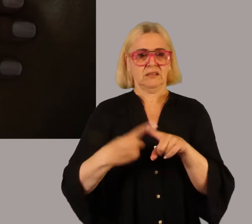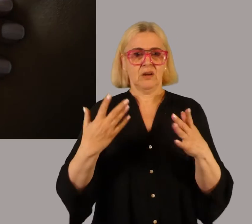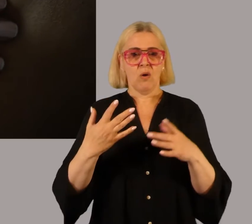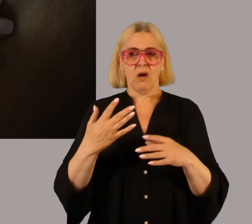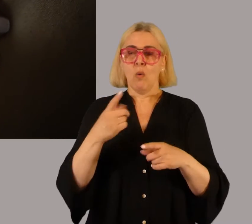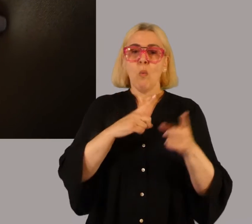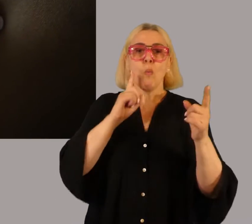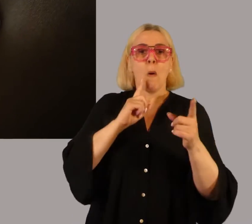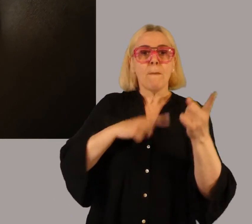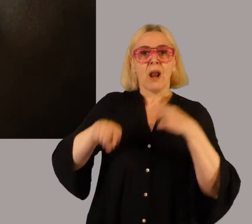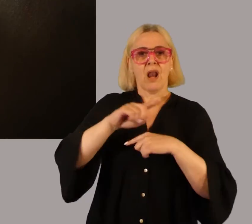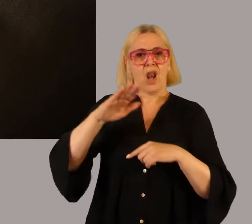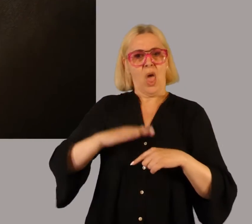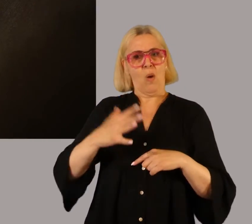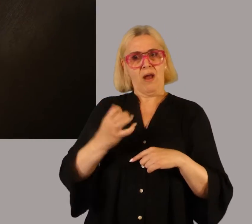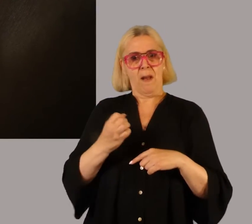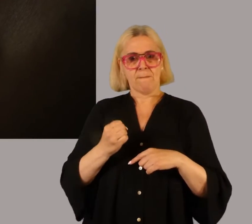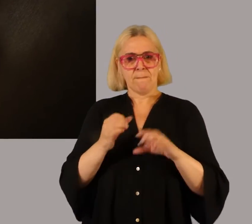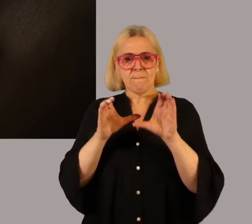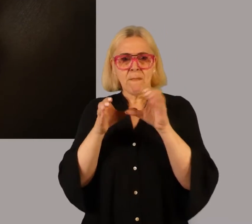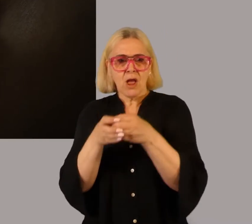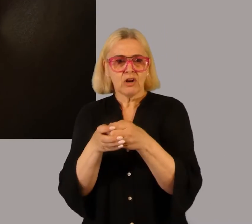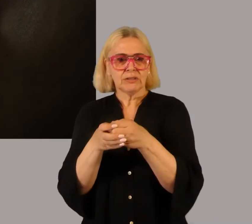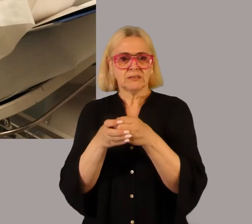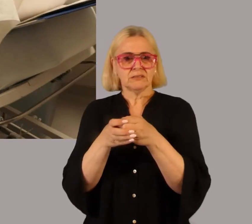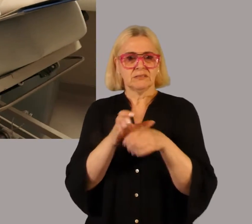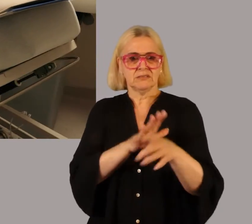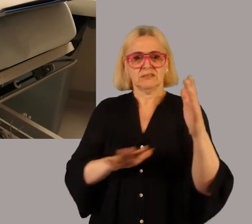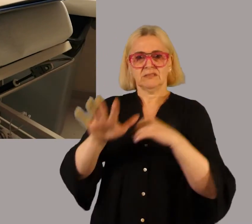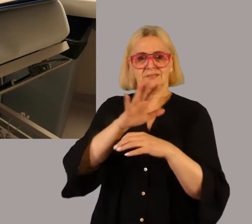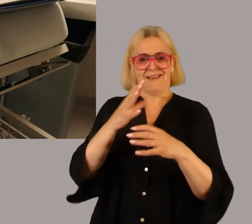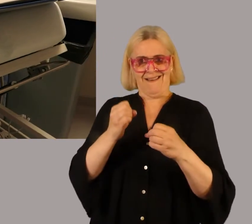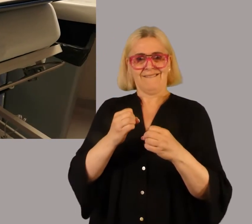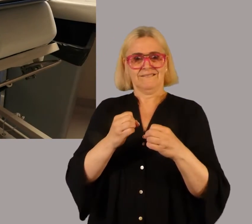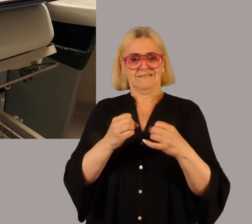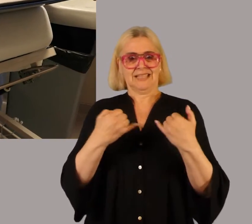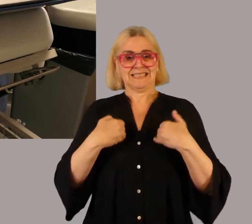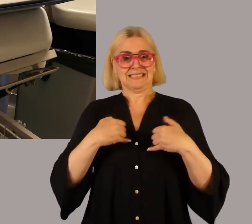populations in all countries often have their disease diagnosed at late-stages